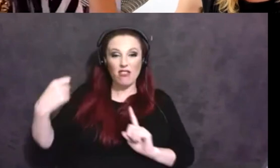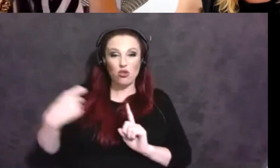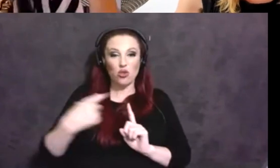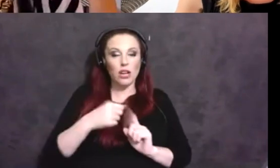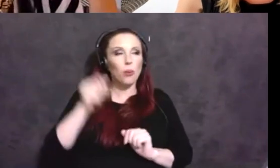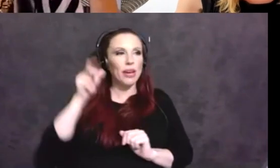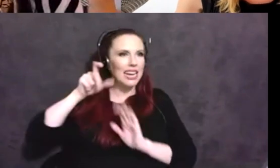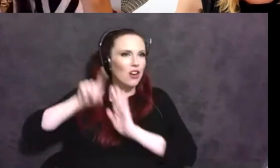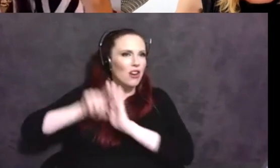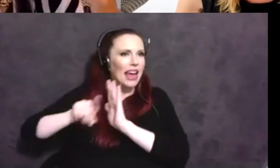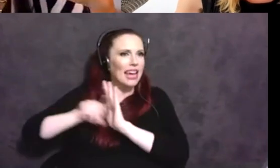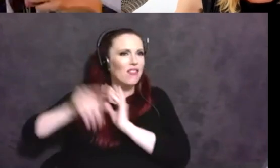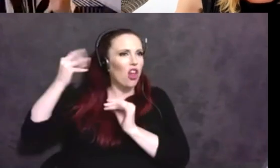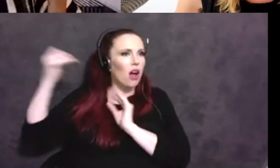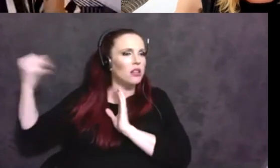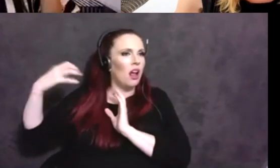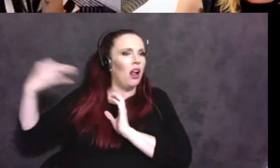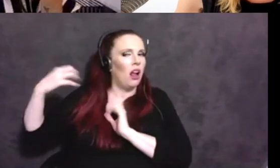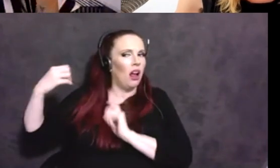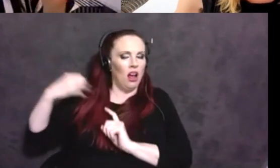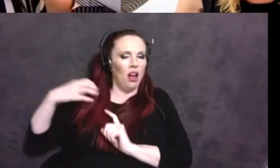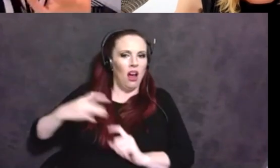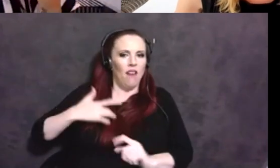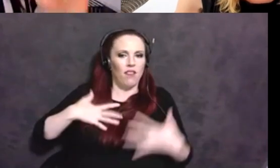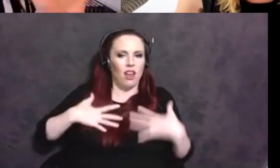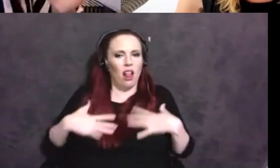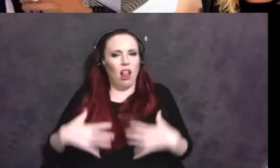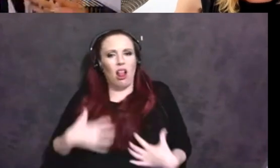when we have a more resilient and calm nervous system and that ties back to being embodied.